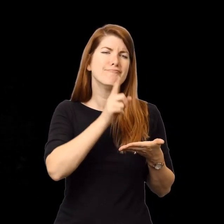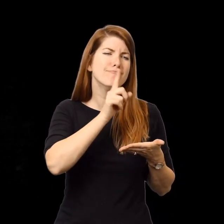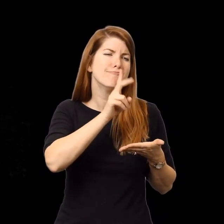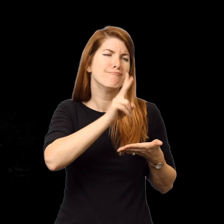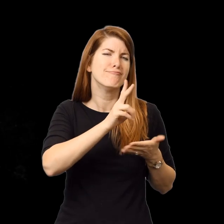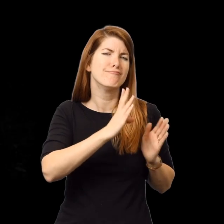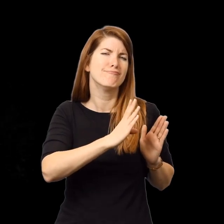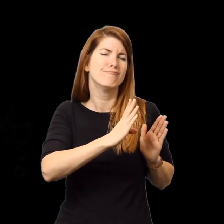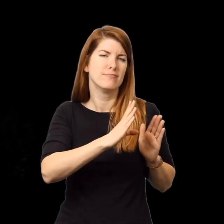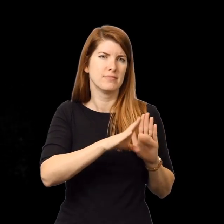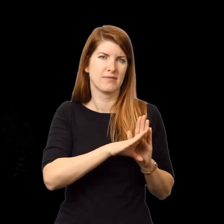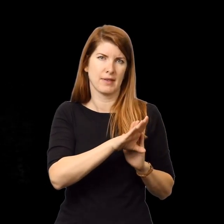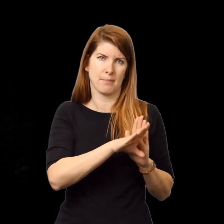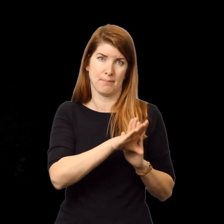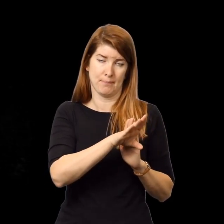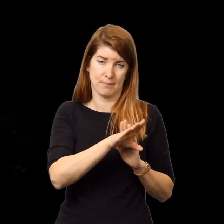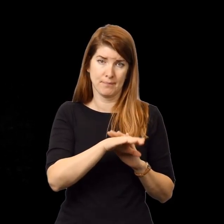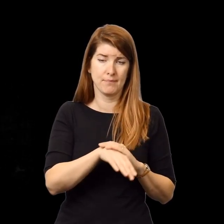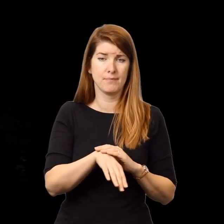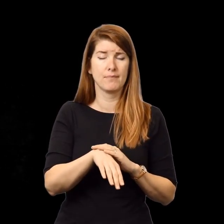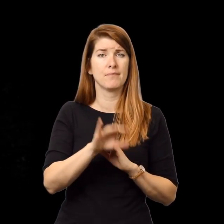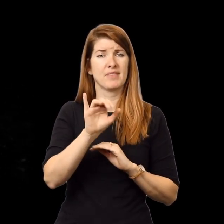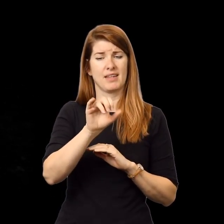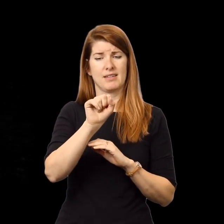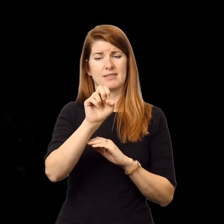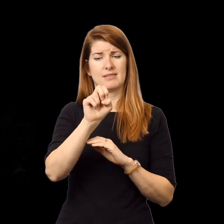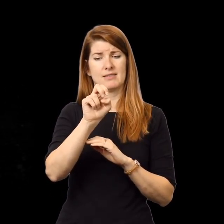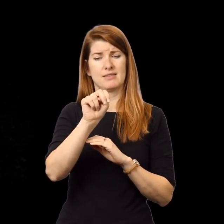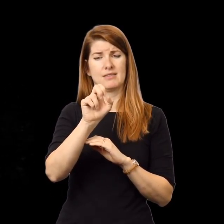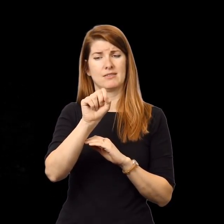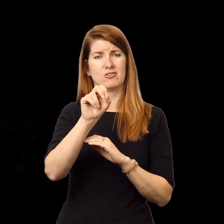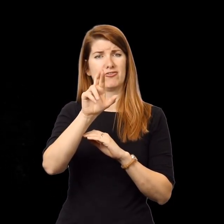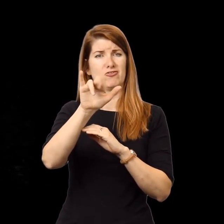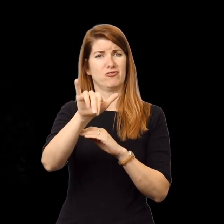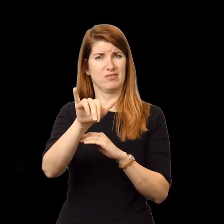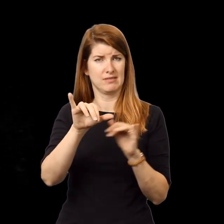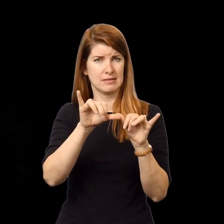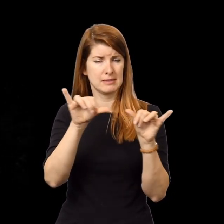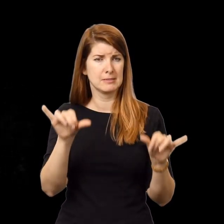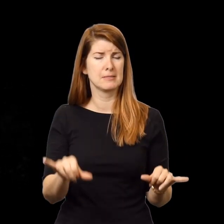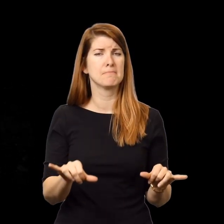and our sensory system filters out, we're receiving I think it's